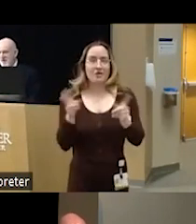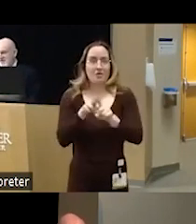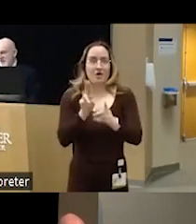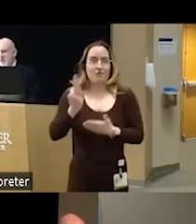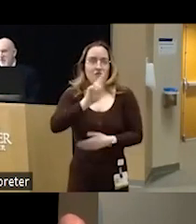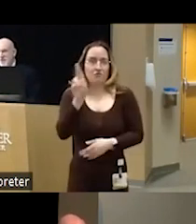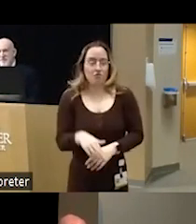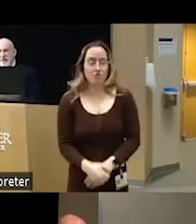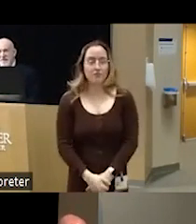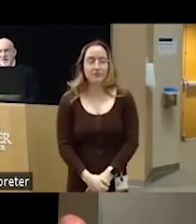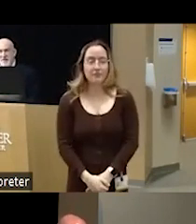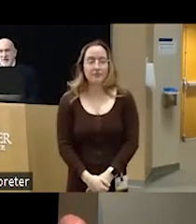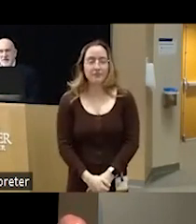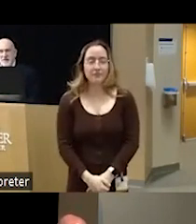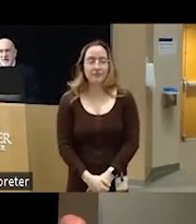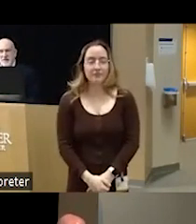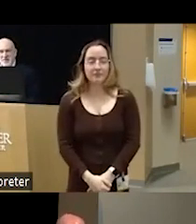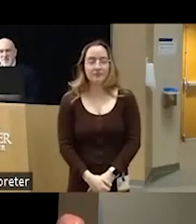I also wanted to say to Kristoff that handing us